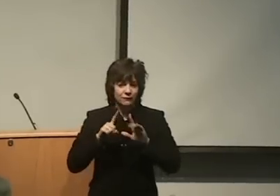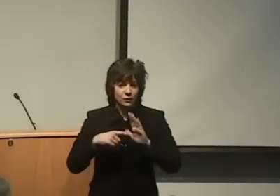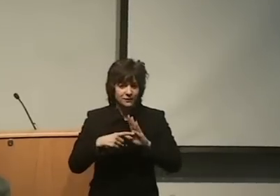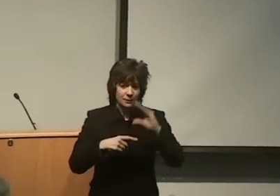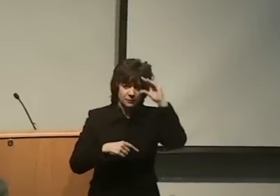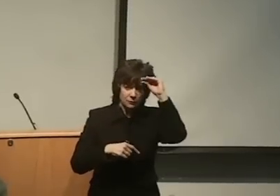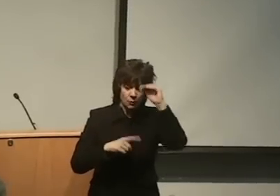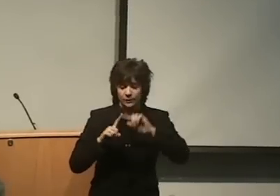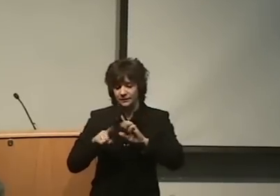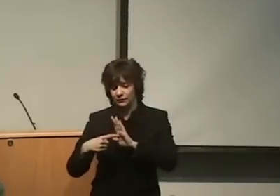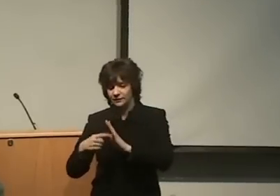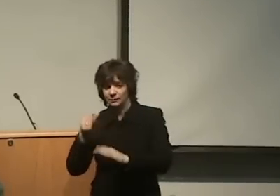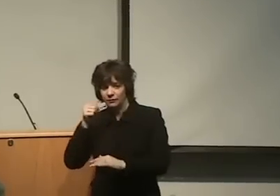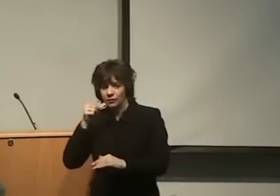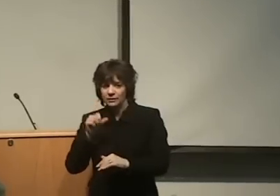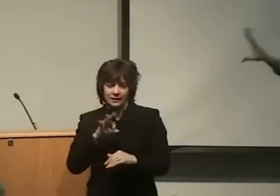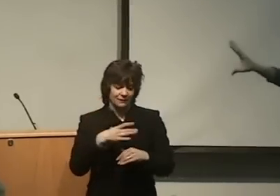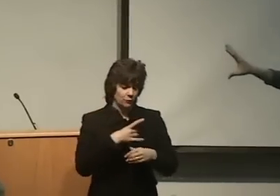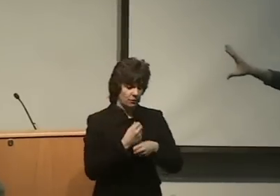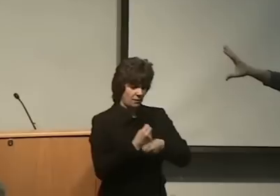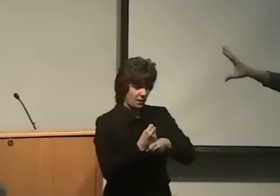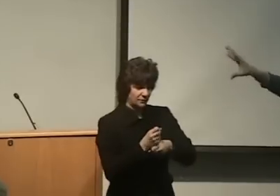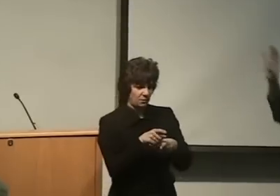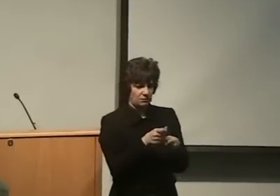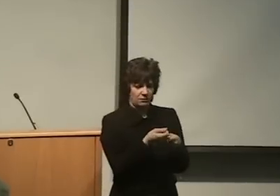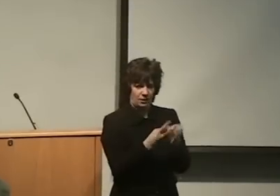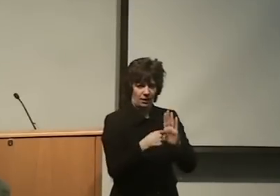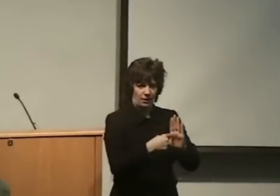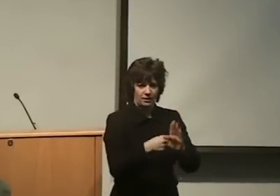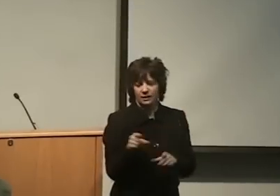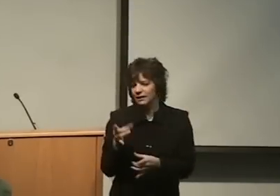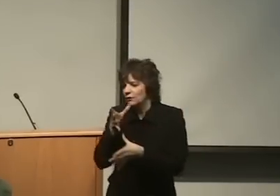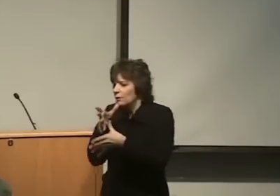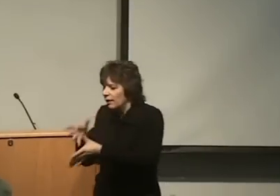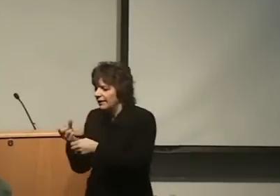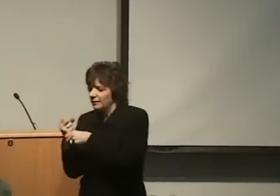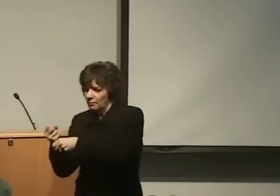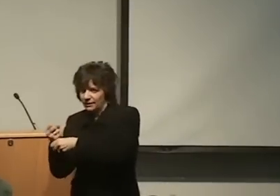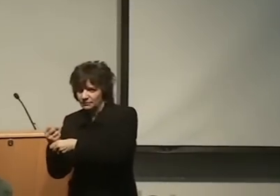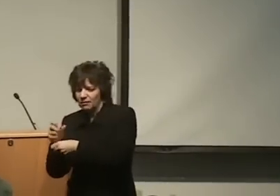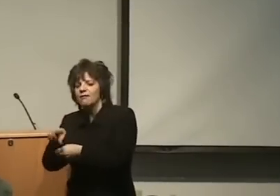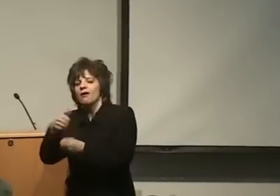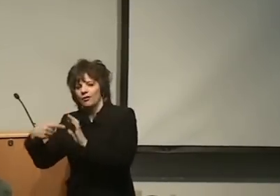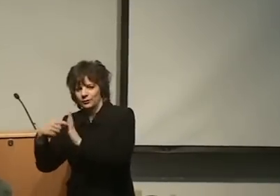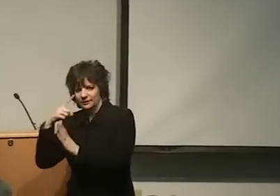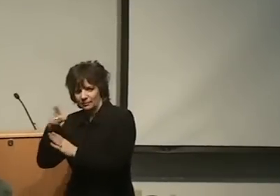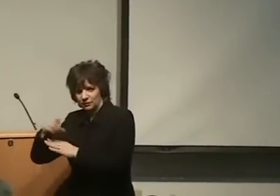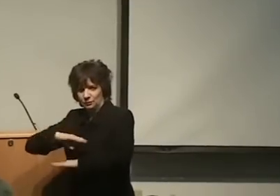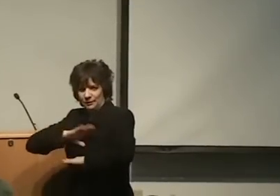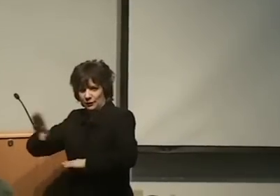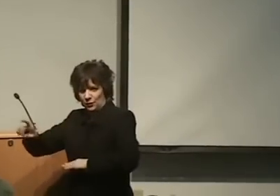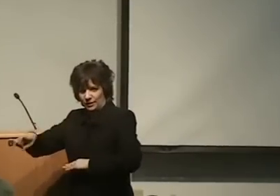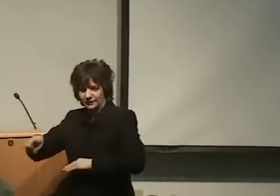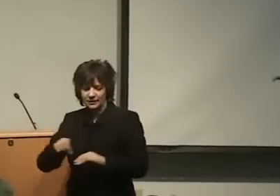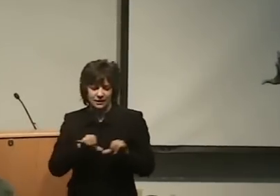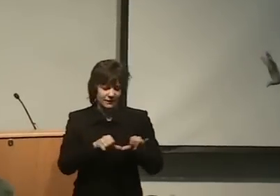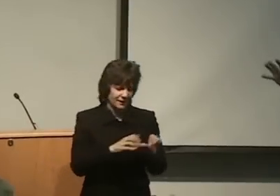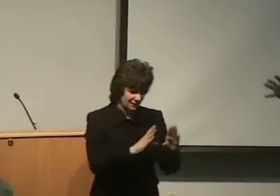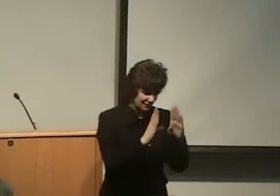Say those of you who like baseball here's a great couple of examples. Those of you who hate baseball here's some other examples. The engineers should be listening to this, the lawyers.